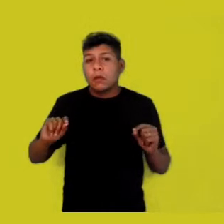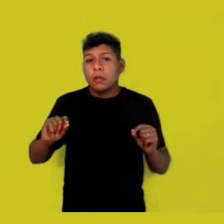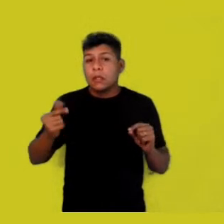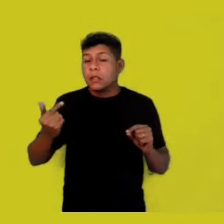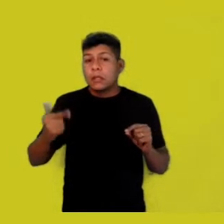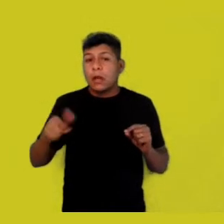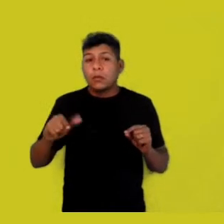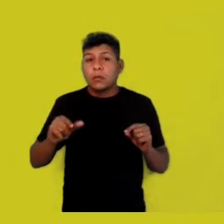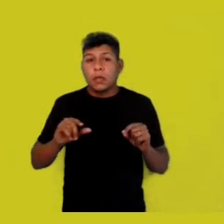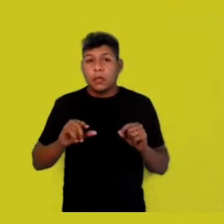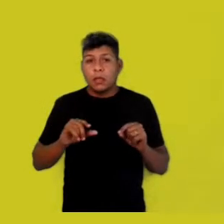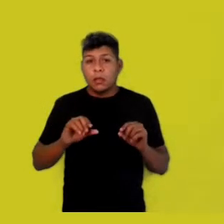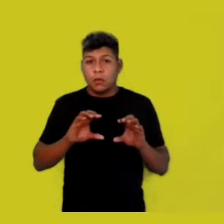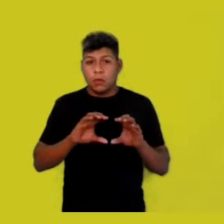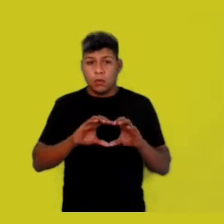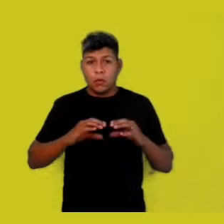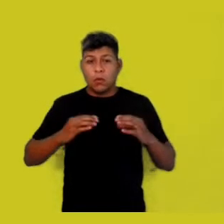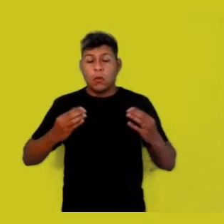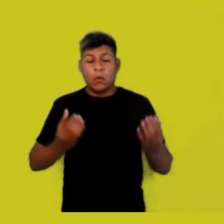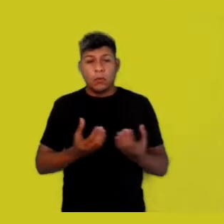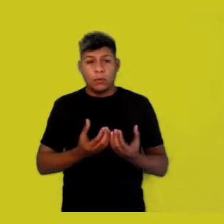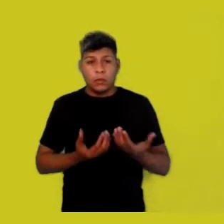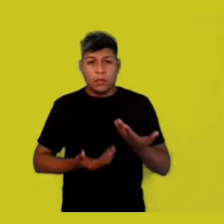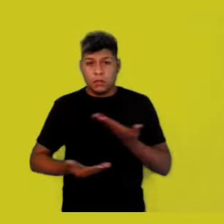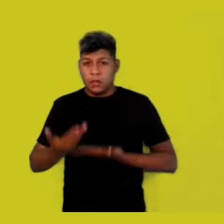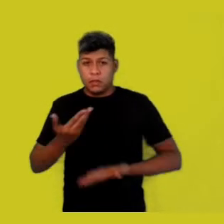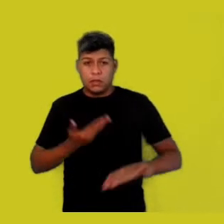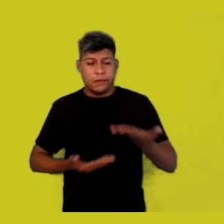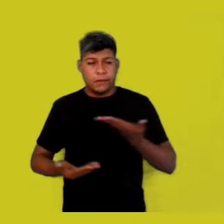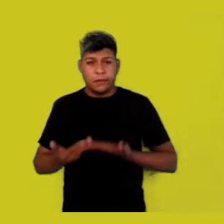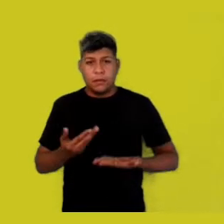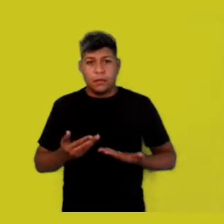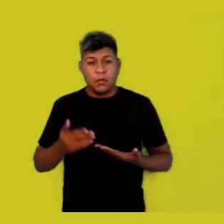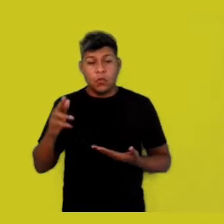There’s no shared community, that has never existed in Brazil.”